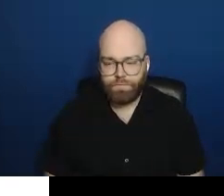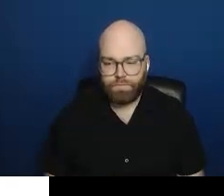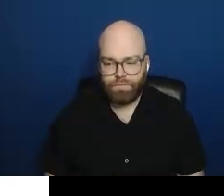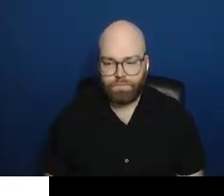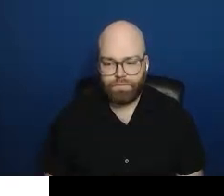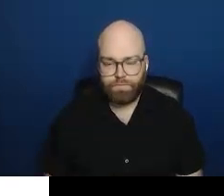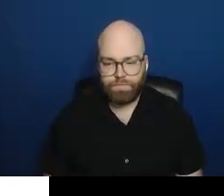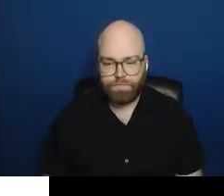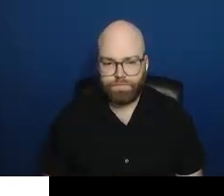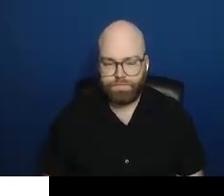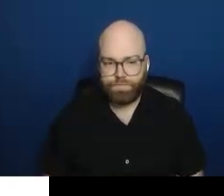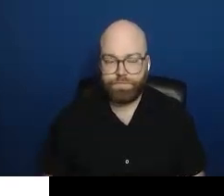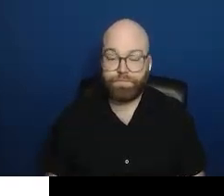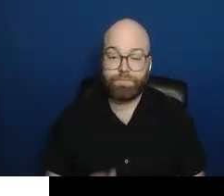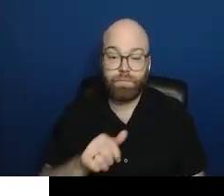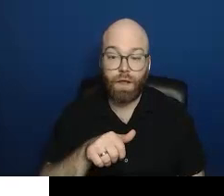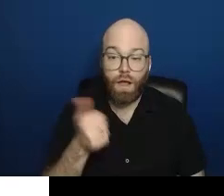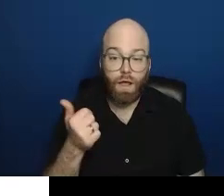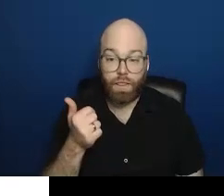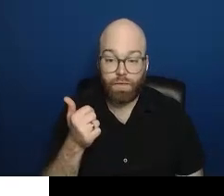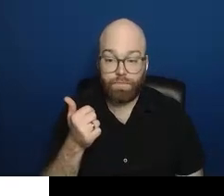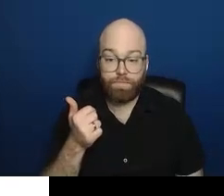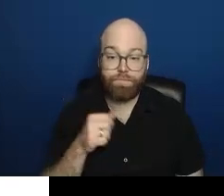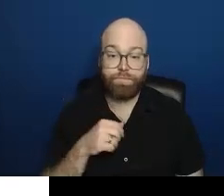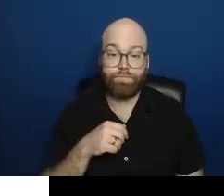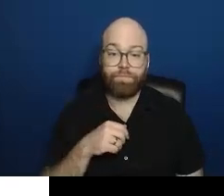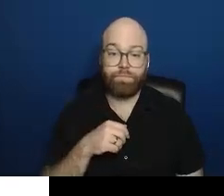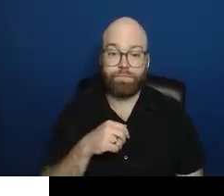ensuring that families are prepared, having their documents